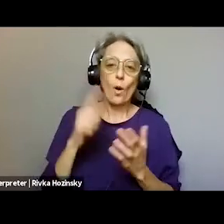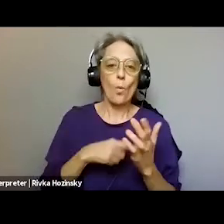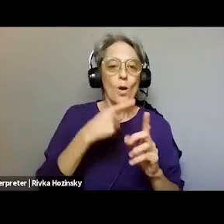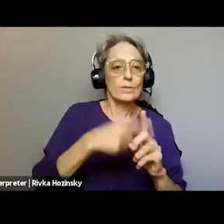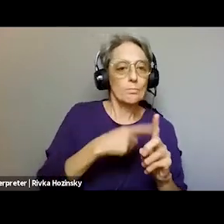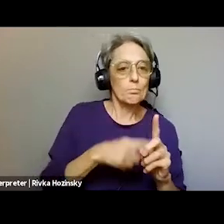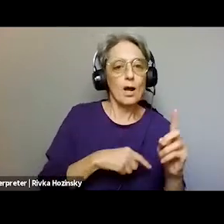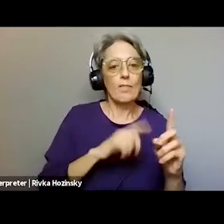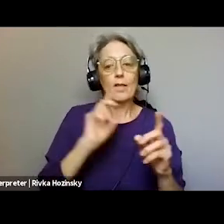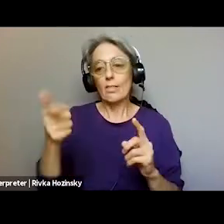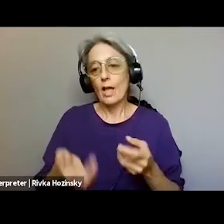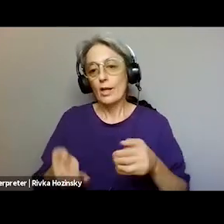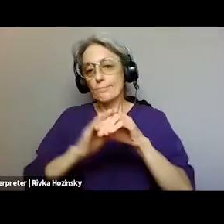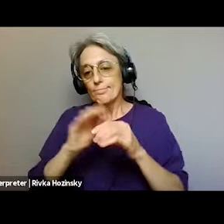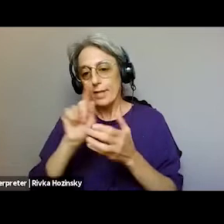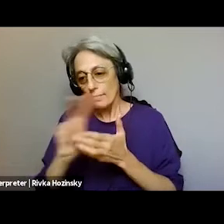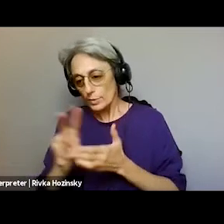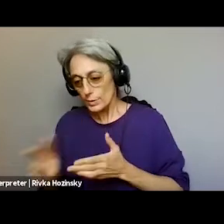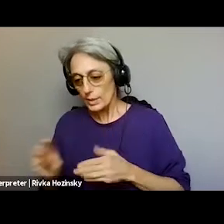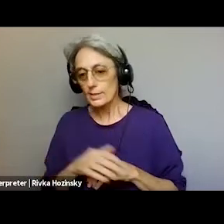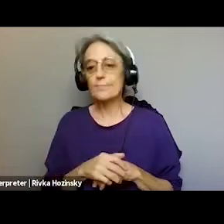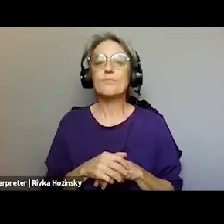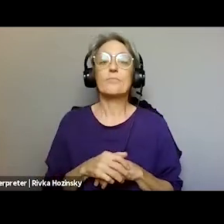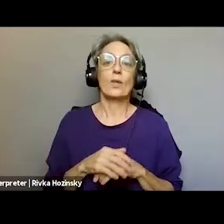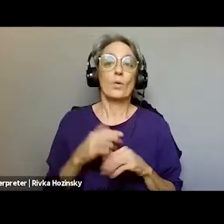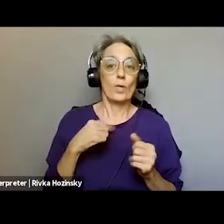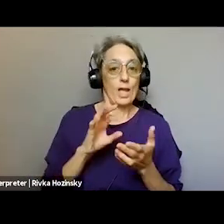We can count whether the person makes those visits as a sign of adequate care